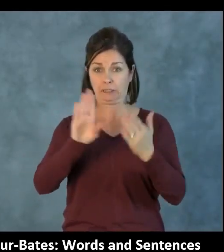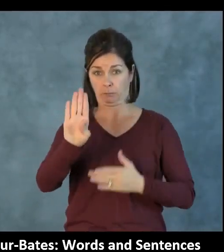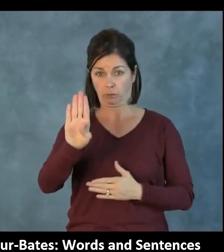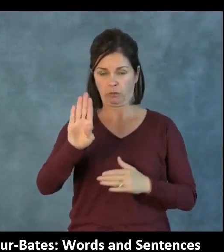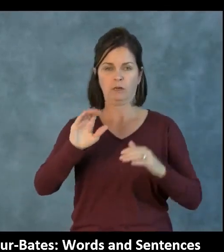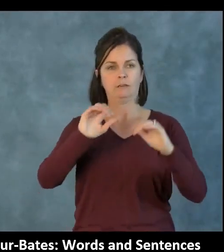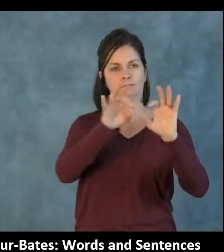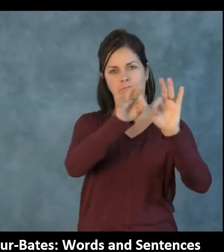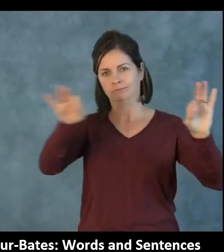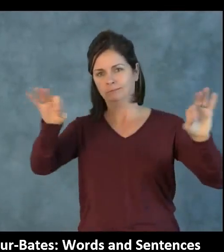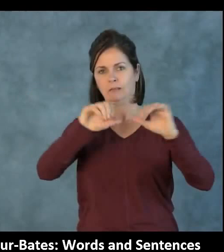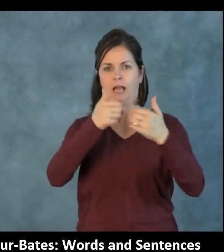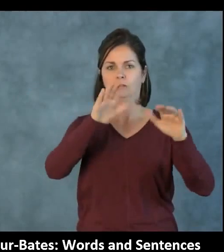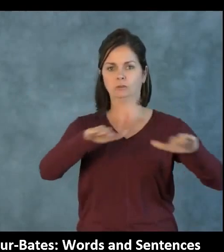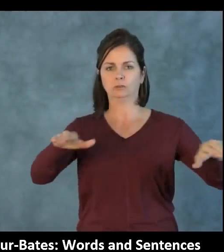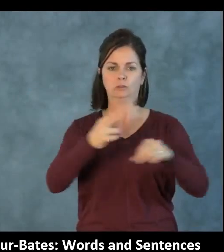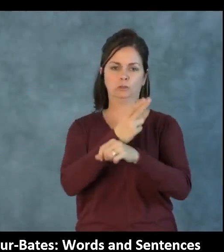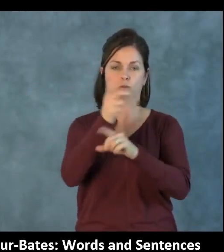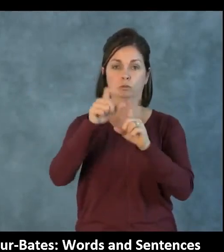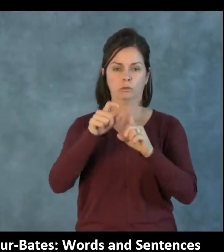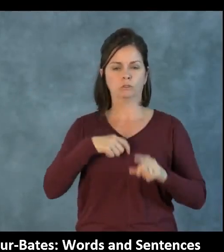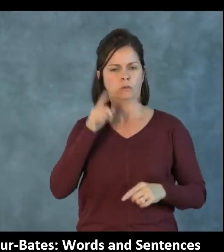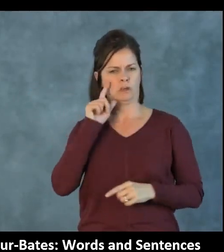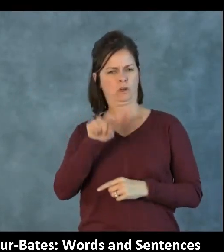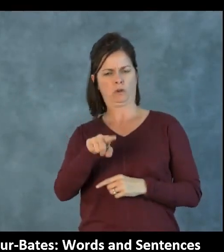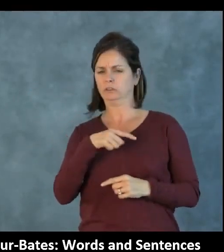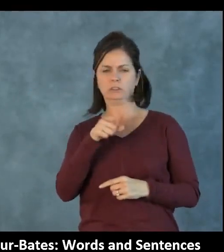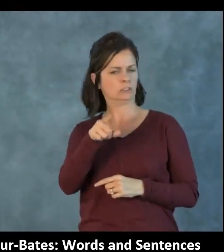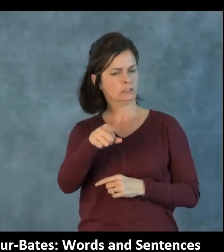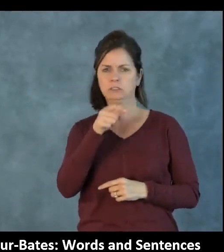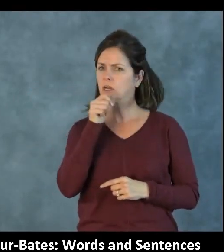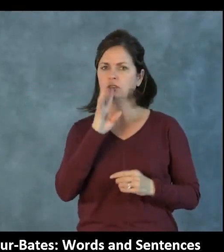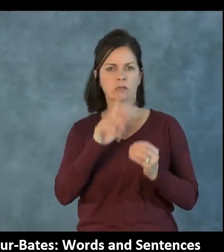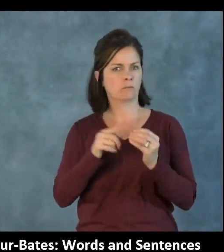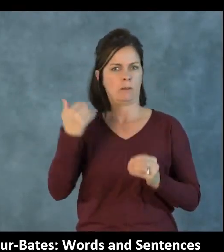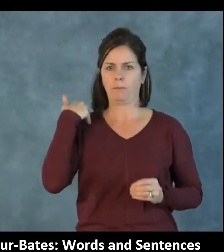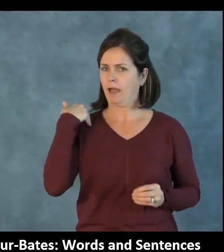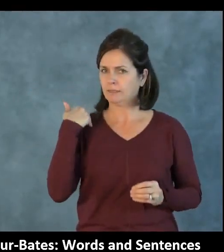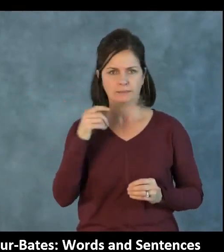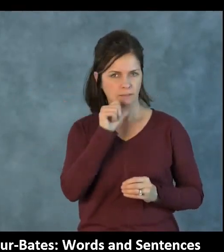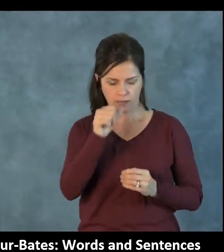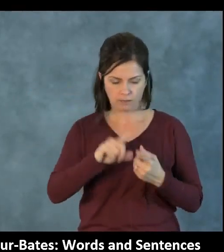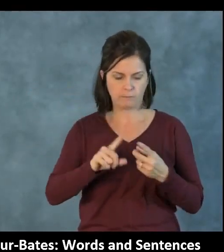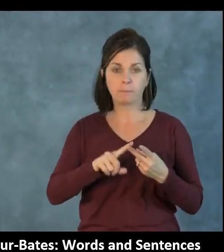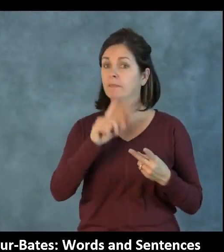we see that she is not talking about the past, she is not talking about the future,